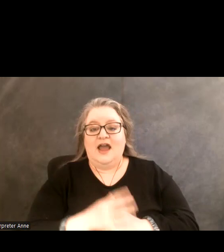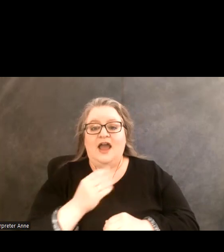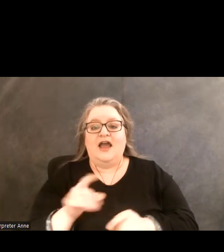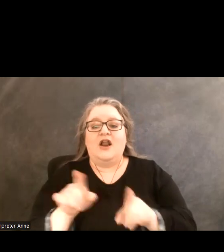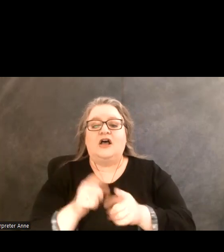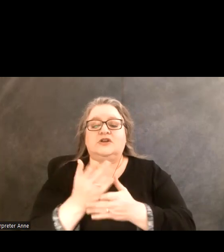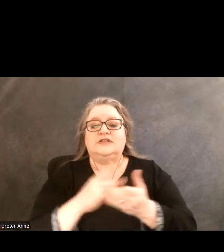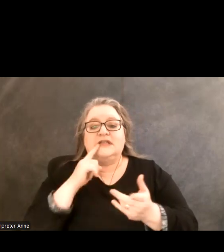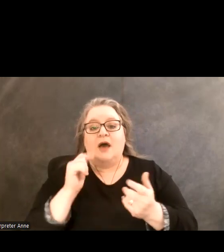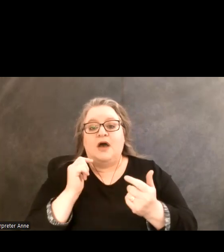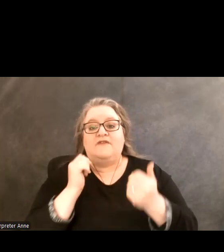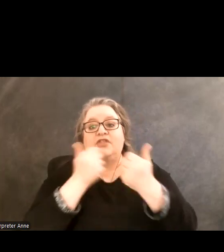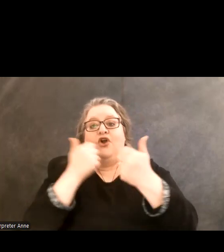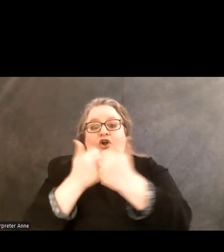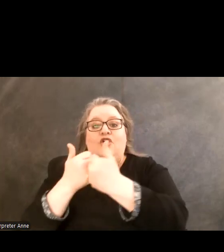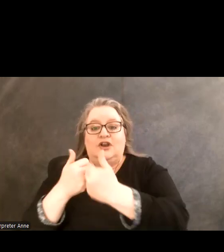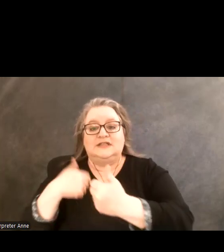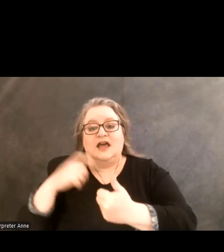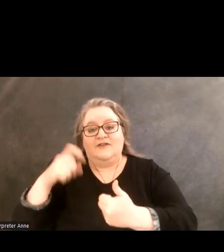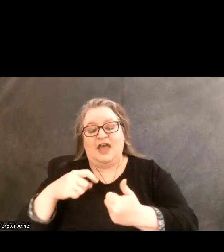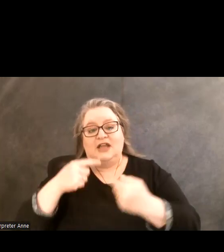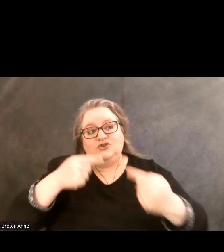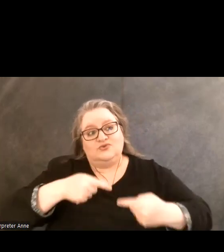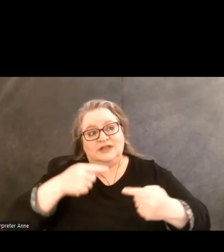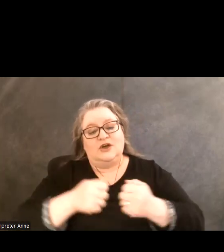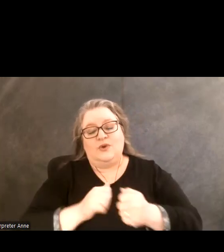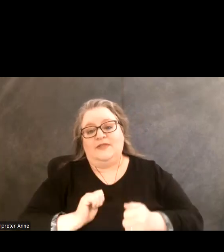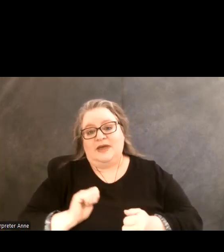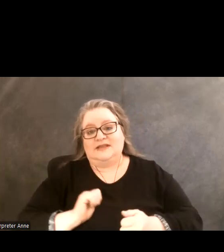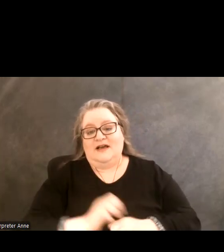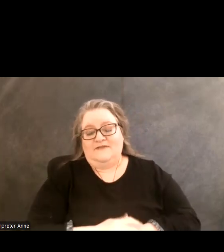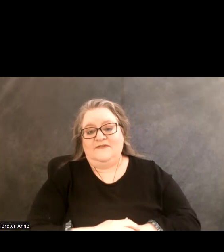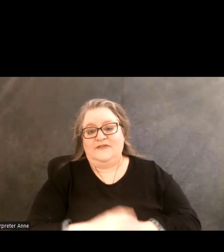hurdles that I've had to deal with myself, as far as access to